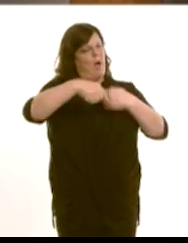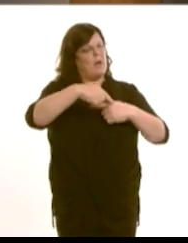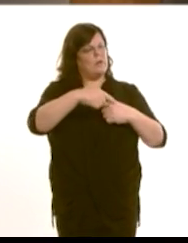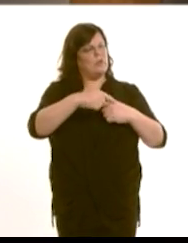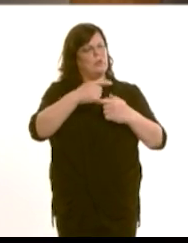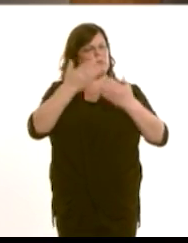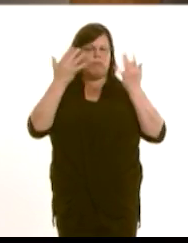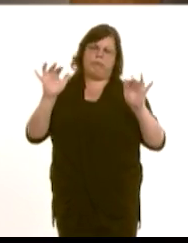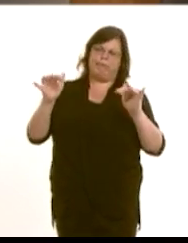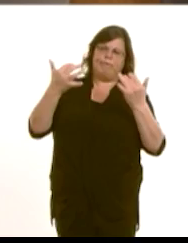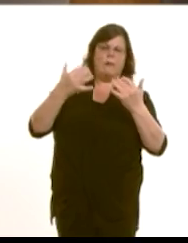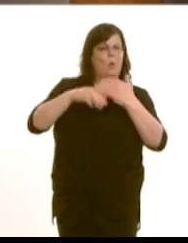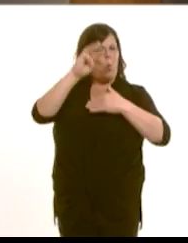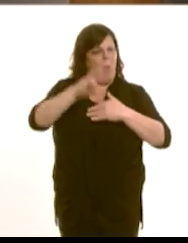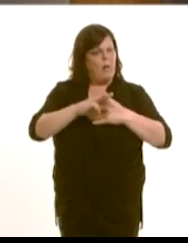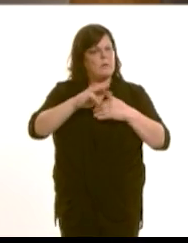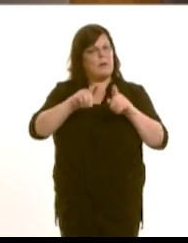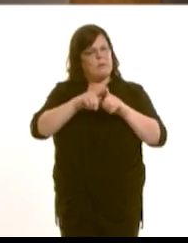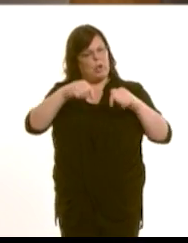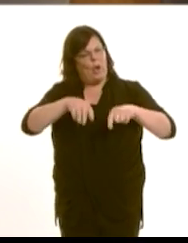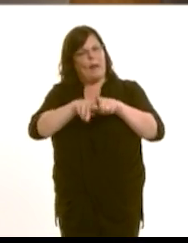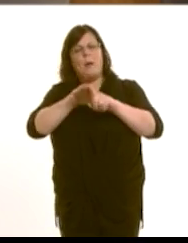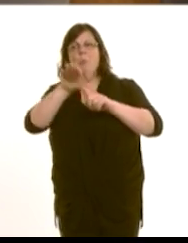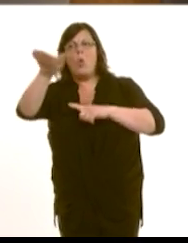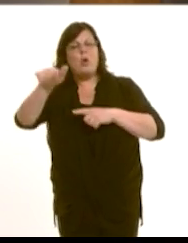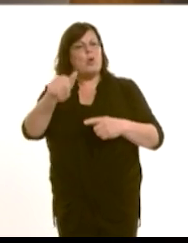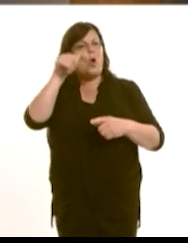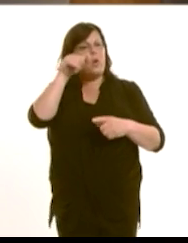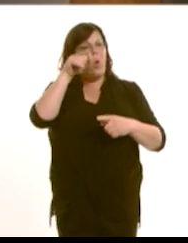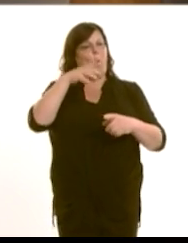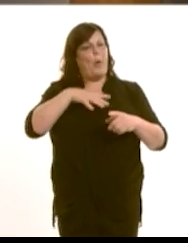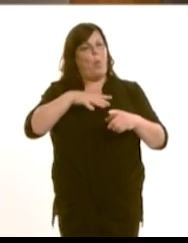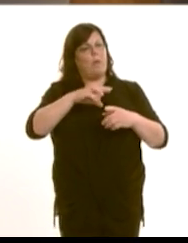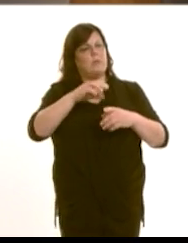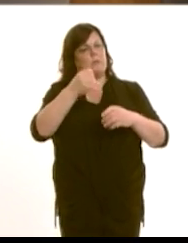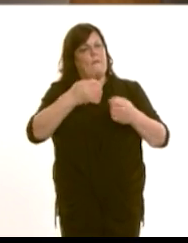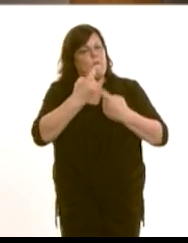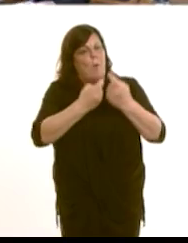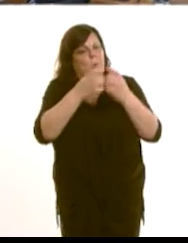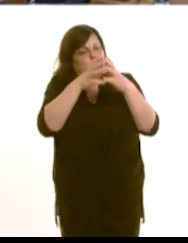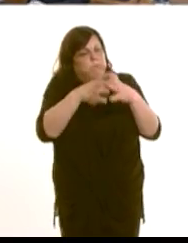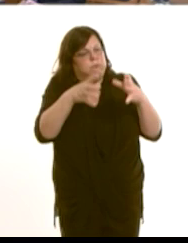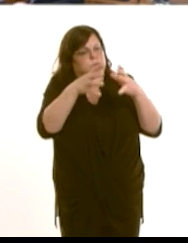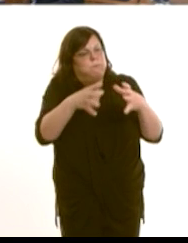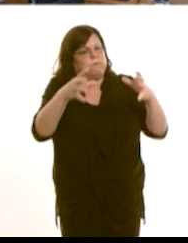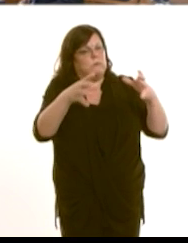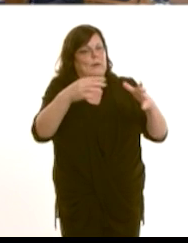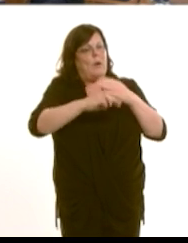I know that the Football Association of Wales Trust is already planning to use that success as a catalyst to grow the game further across the country. Mike Hedges: Thank you, First Minister.